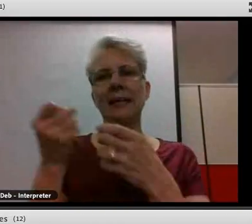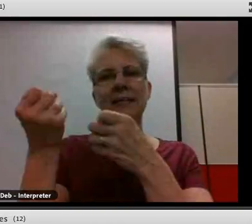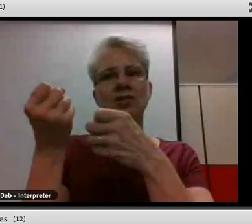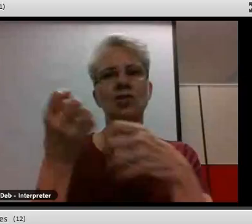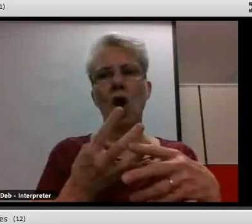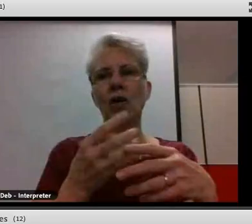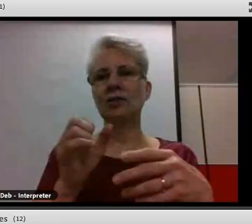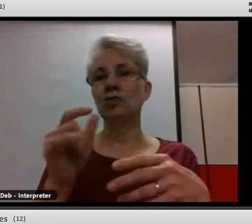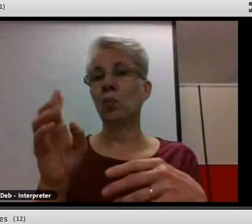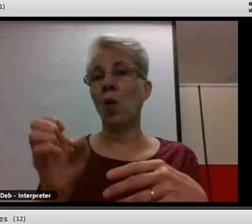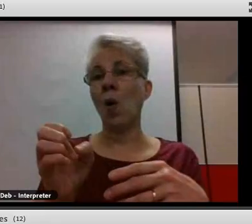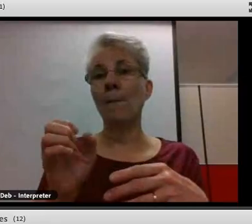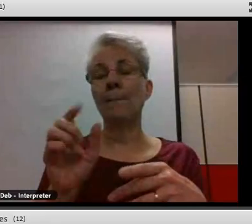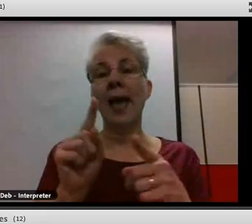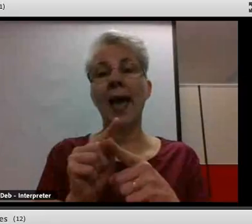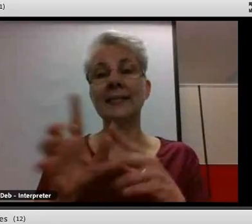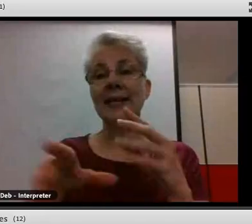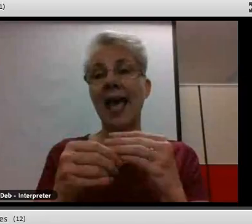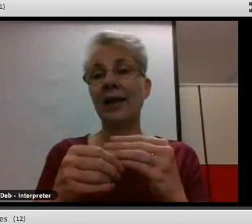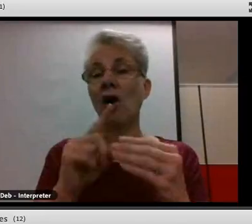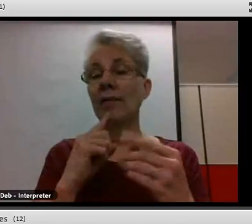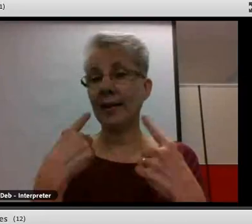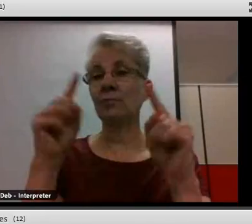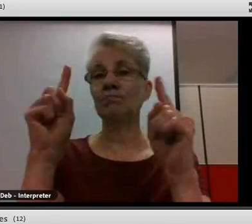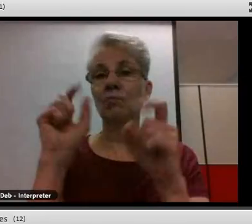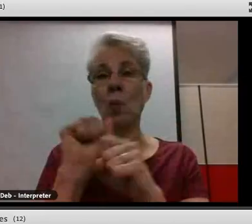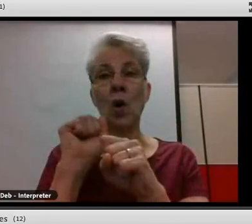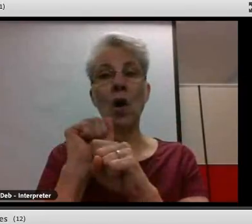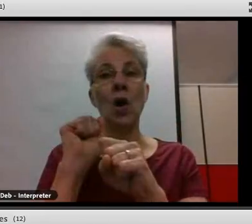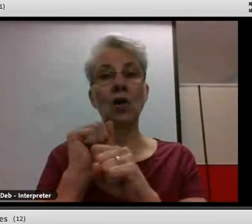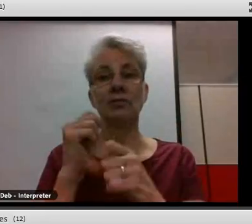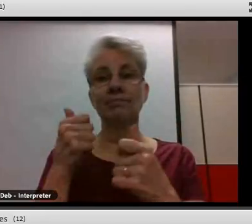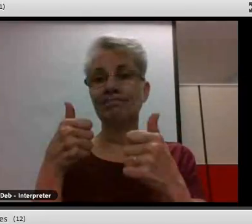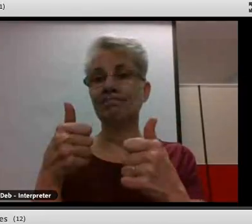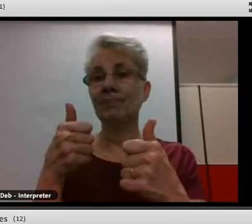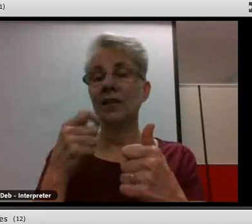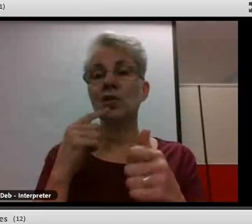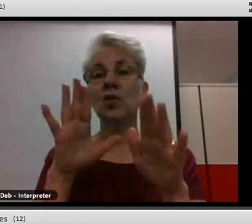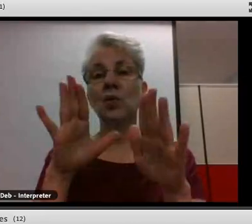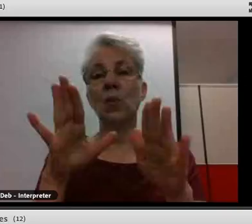I'm just reading what you've typed here. And so, just in summary,